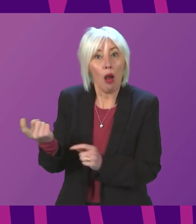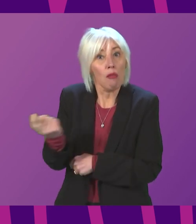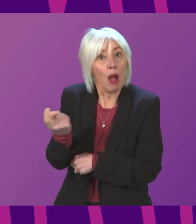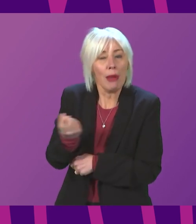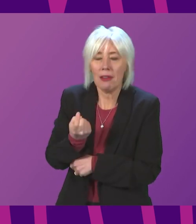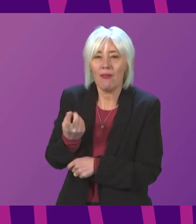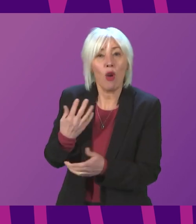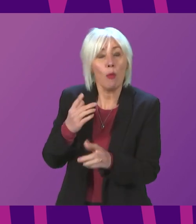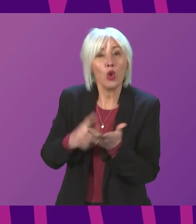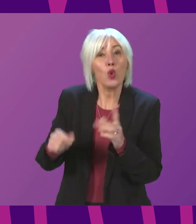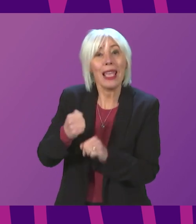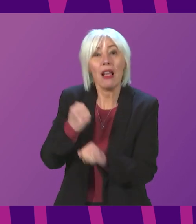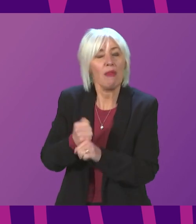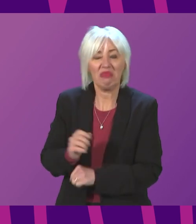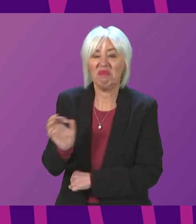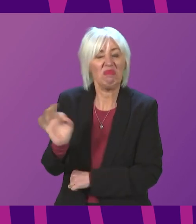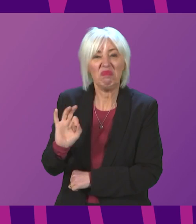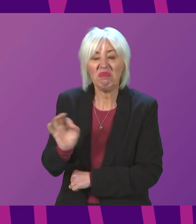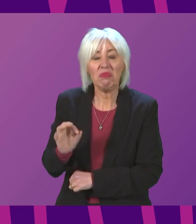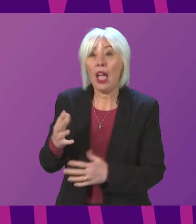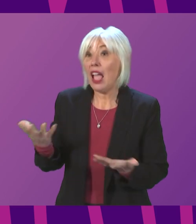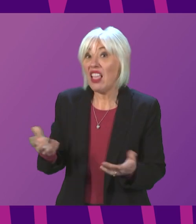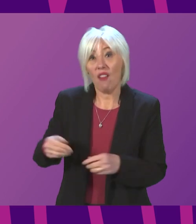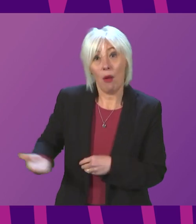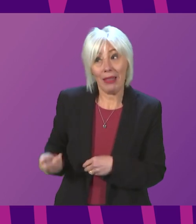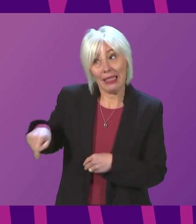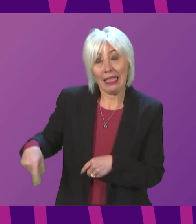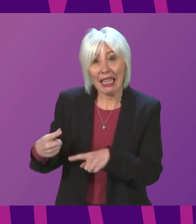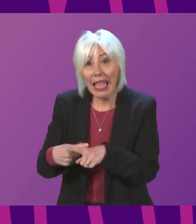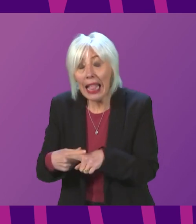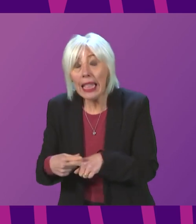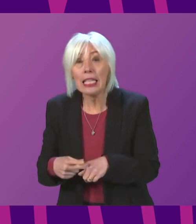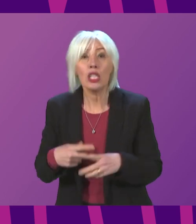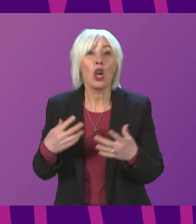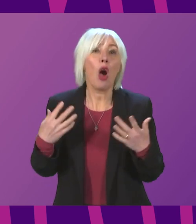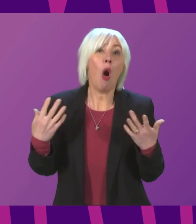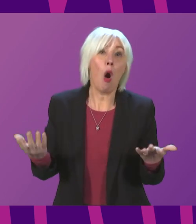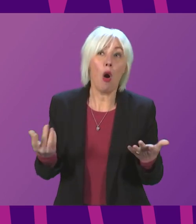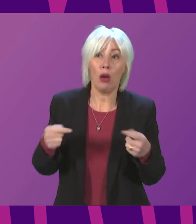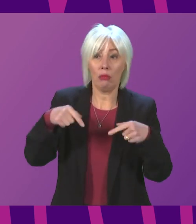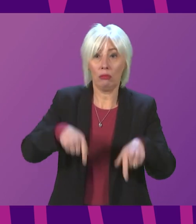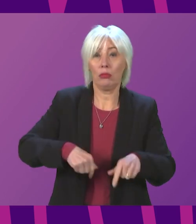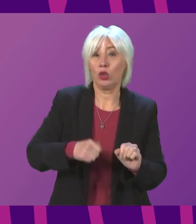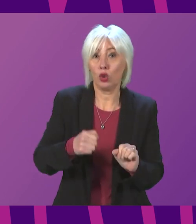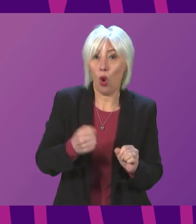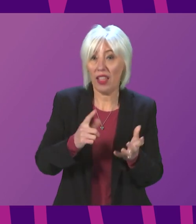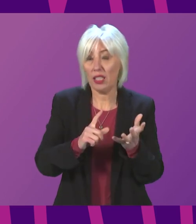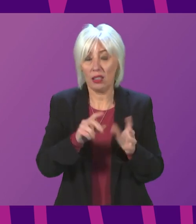for businesses in England, which would then flow to businesses elsewhere in the UK. My